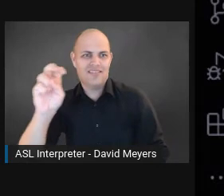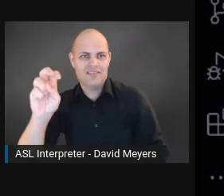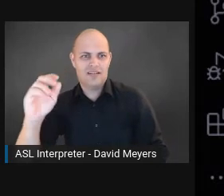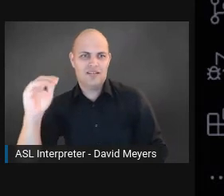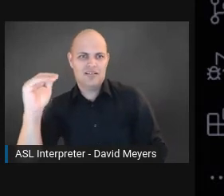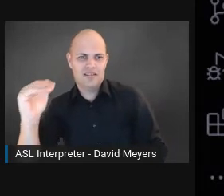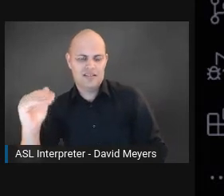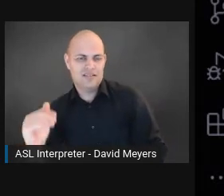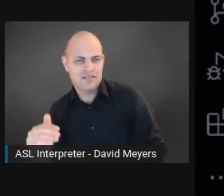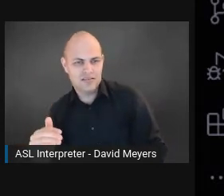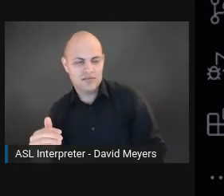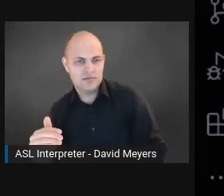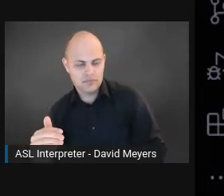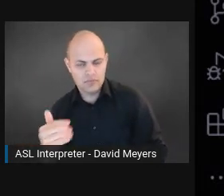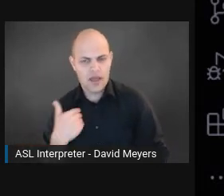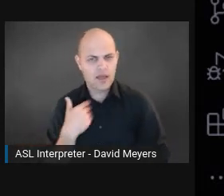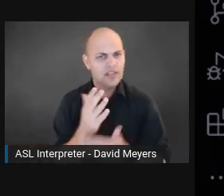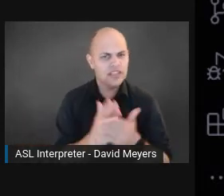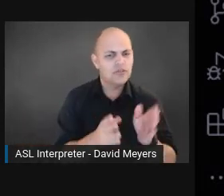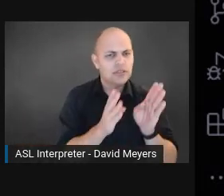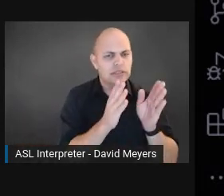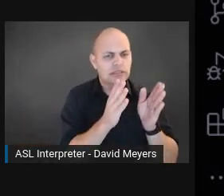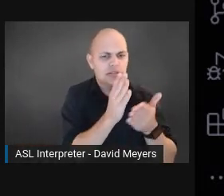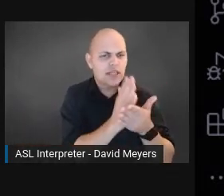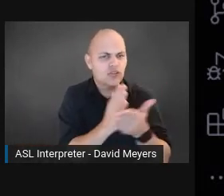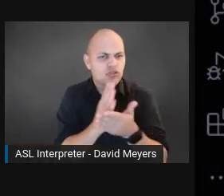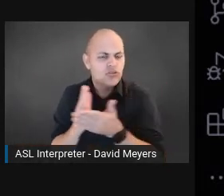That is a little bit different than we might have with different kind